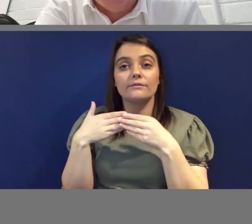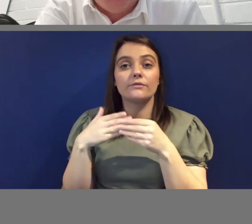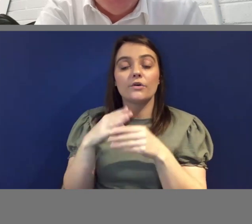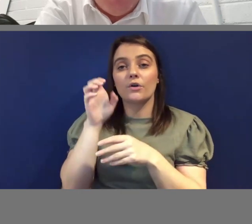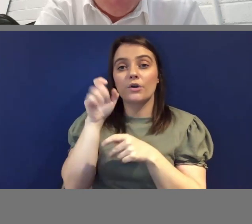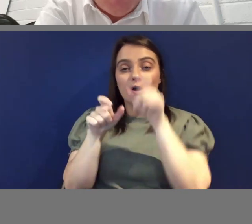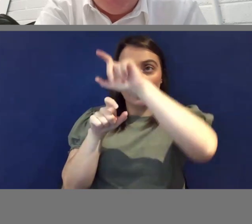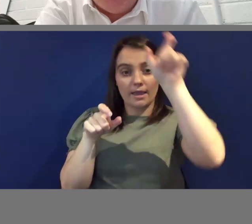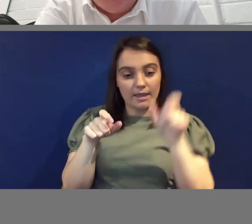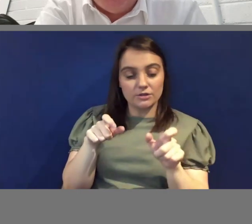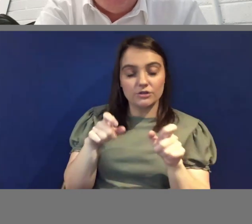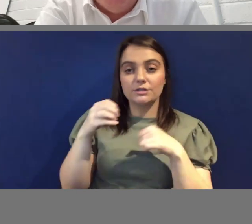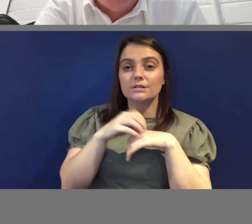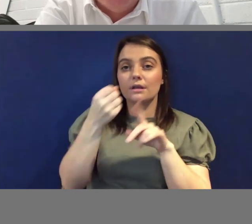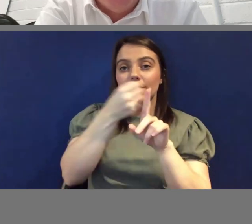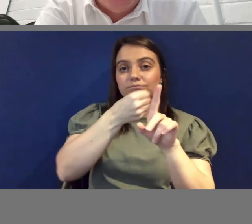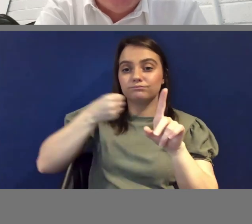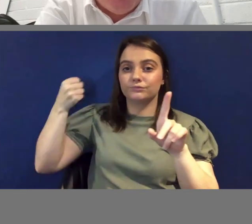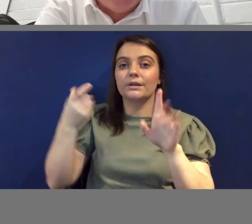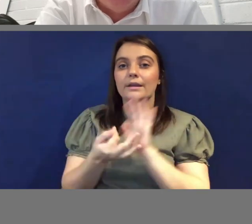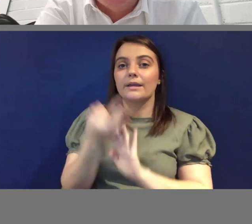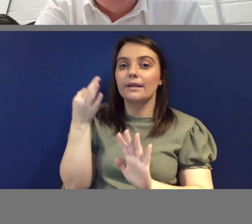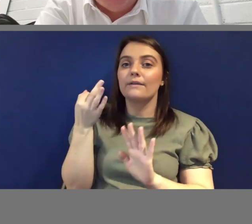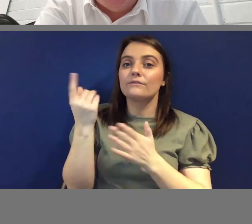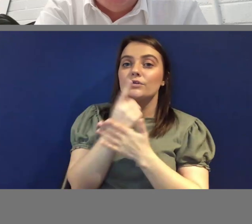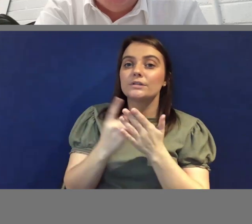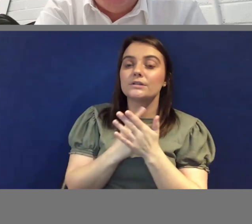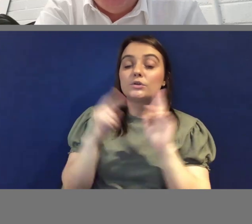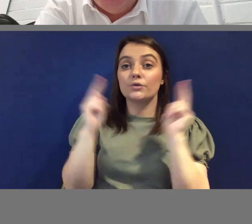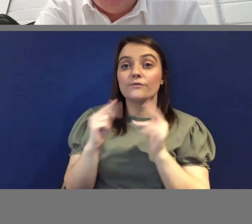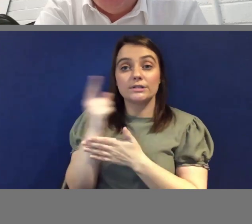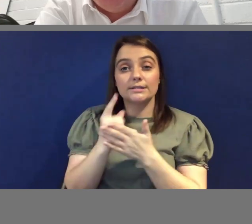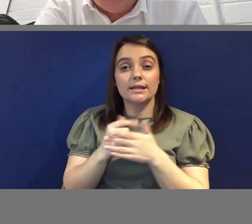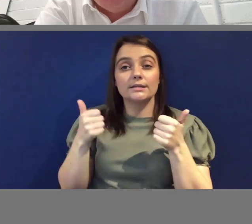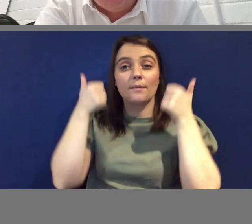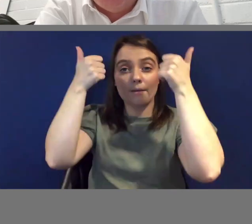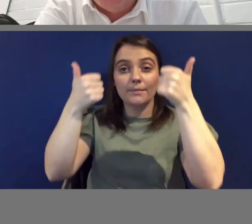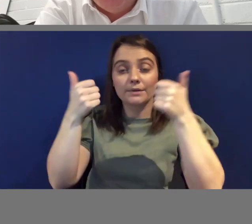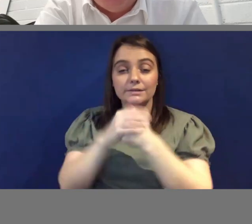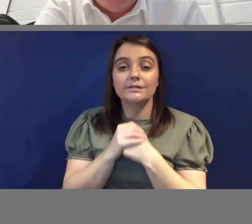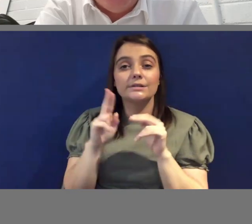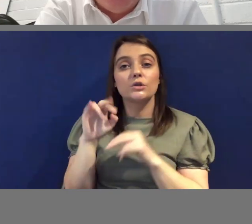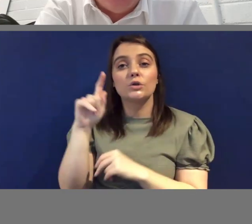designing a universally designed apartments you know unit types and so on and then looking